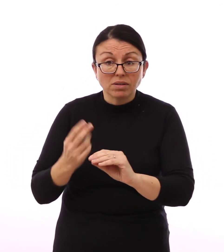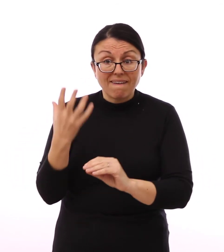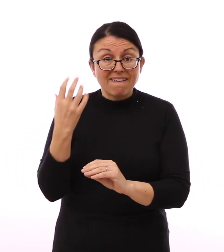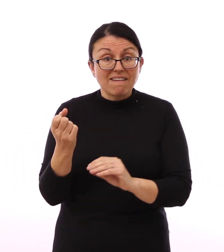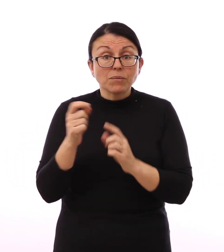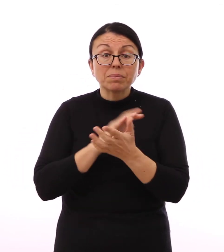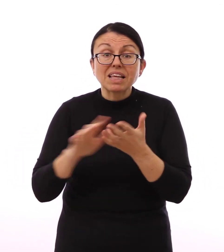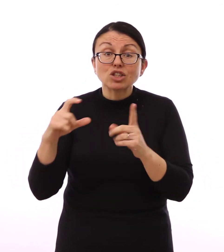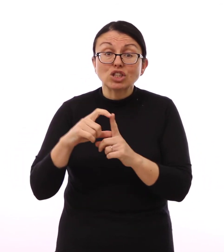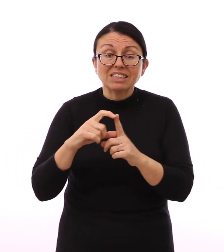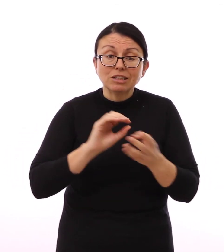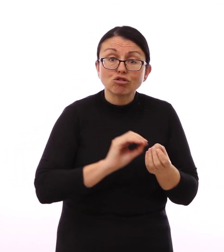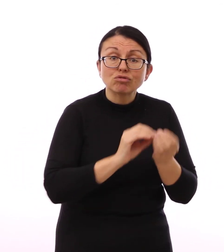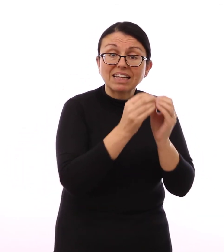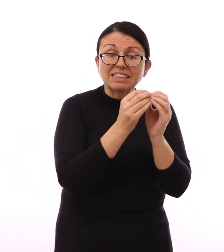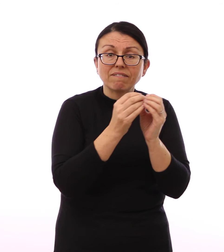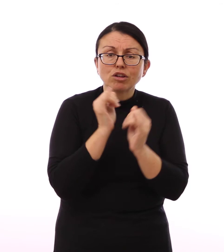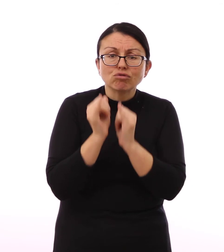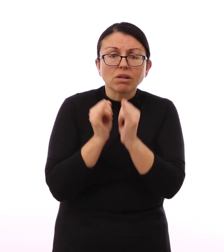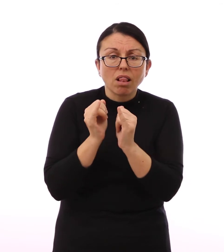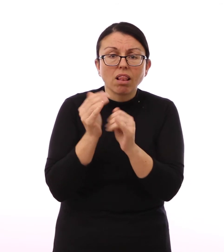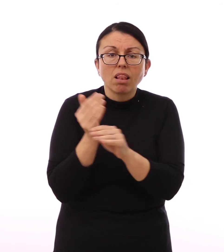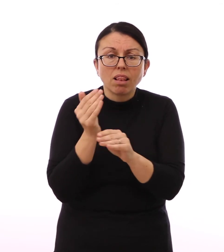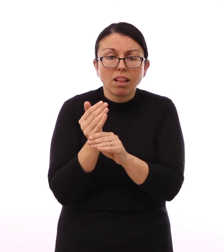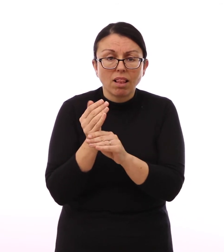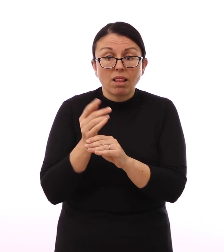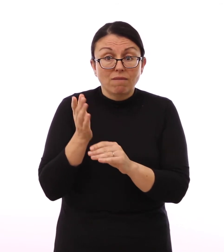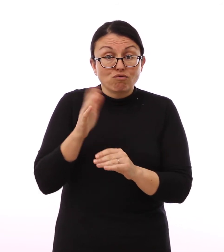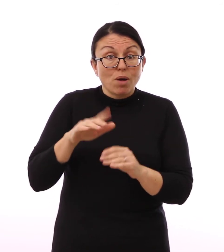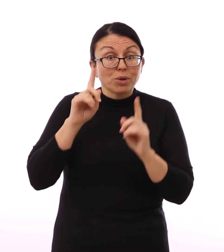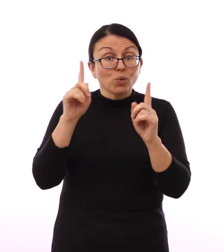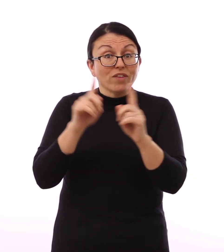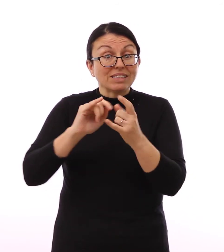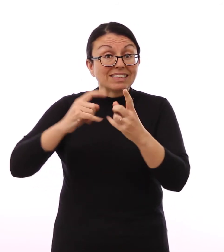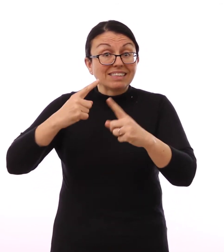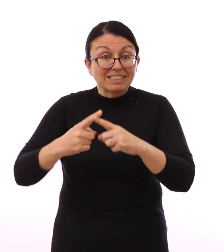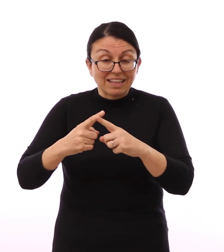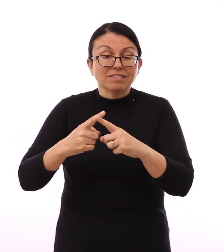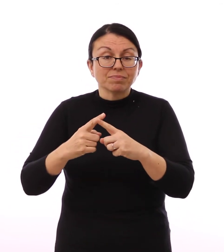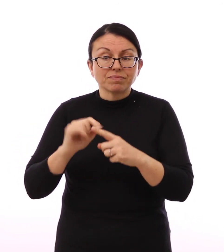She holds a PhD in Creative and Critical Practice from the University of Sussex